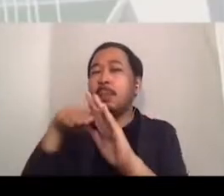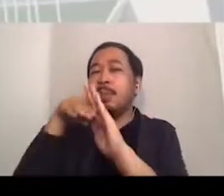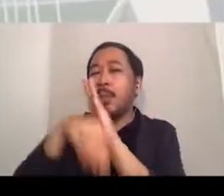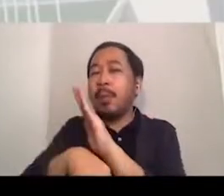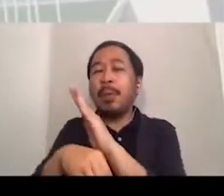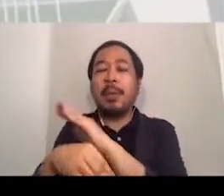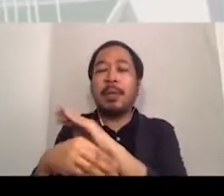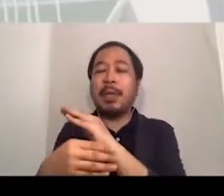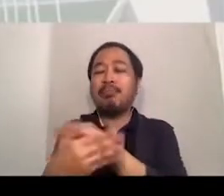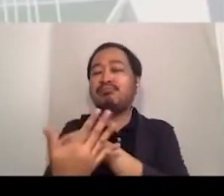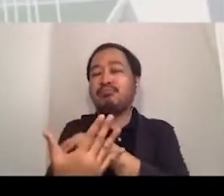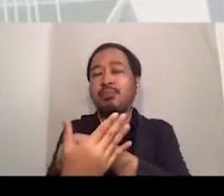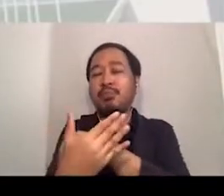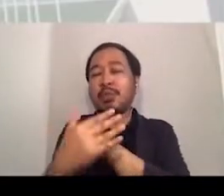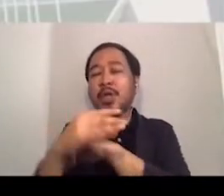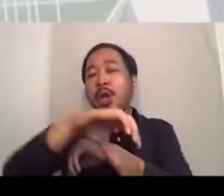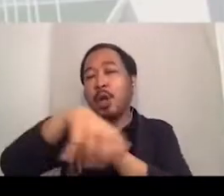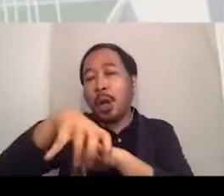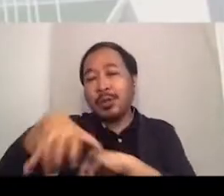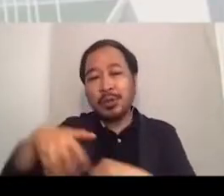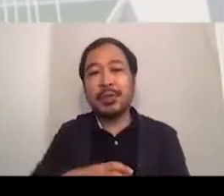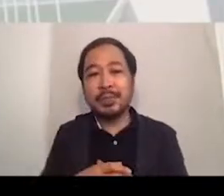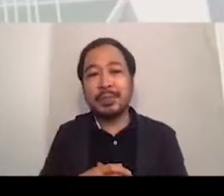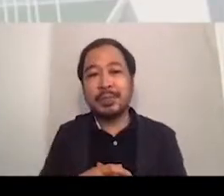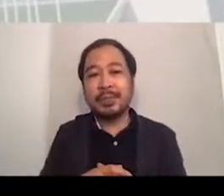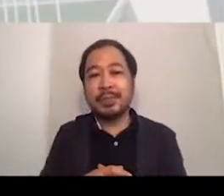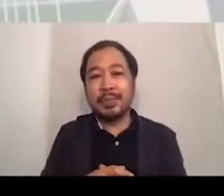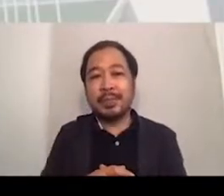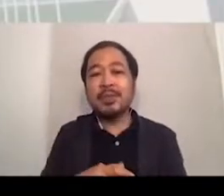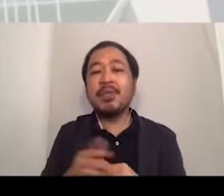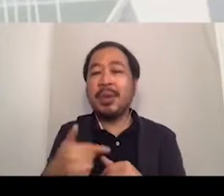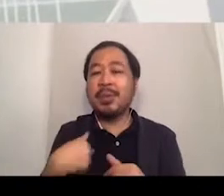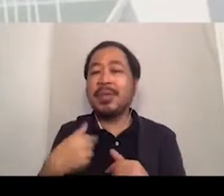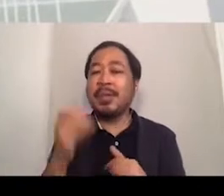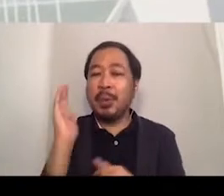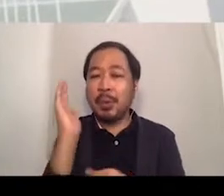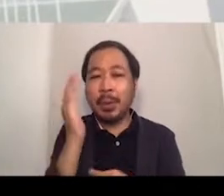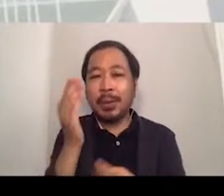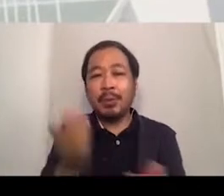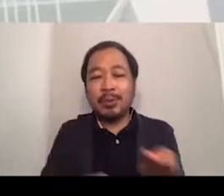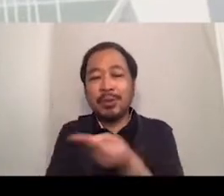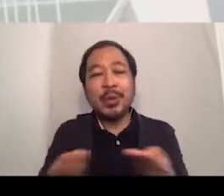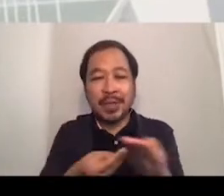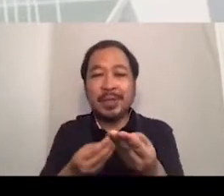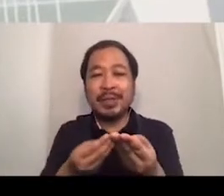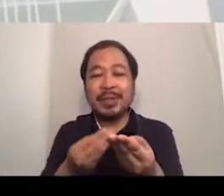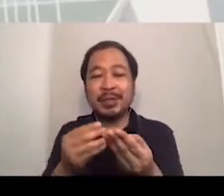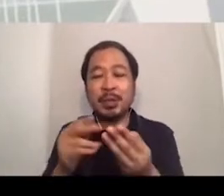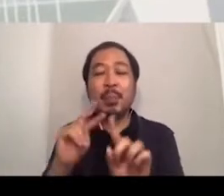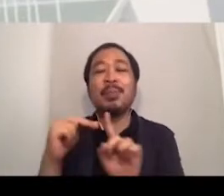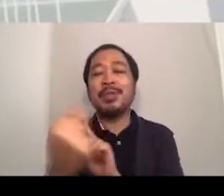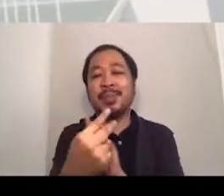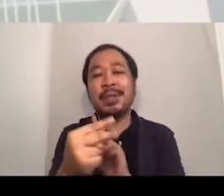Thank you very much. A very interesting perspective and I think it reinforces the need for us